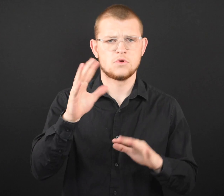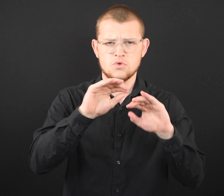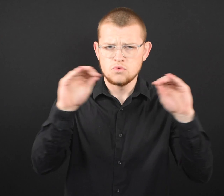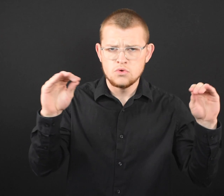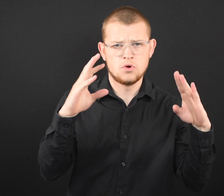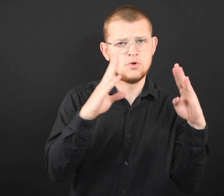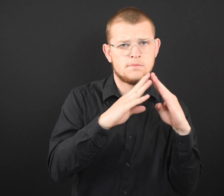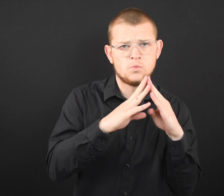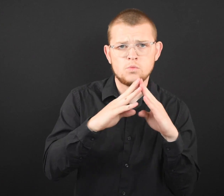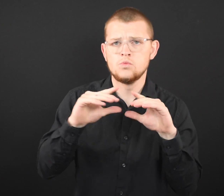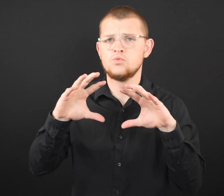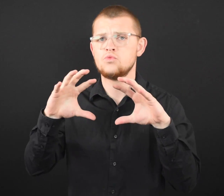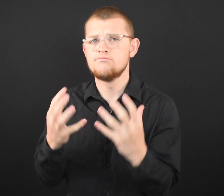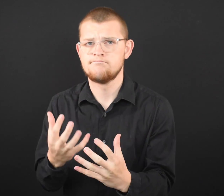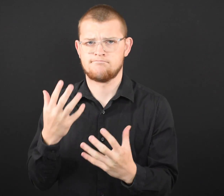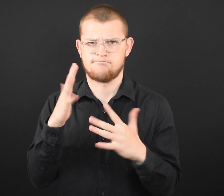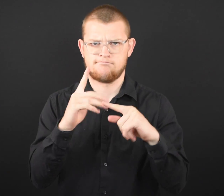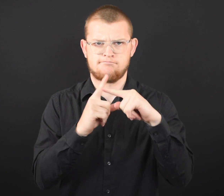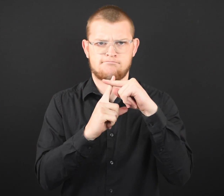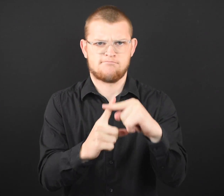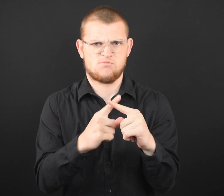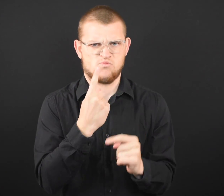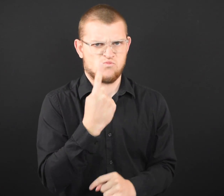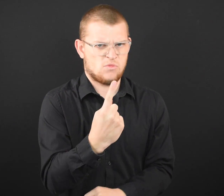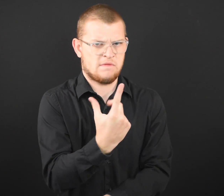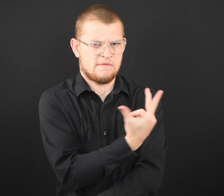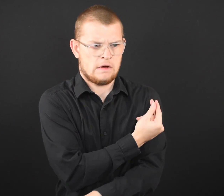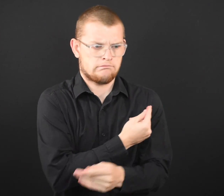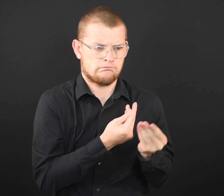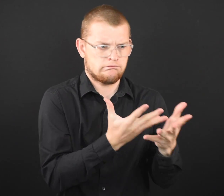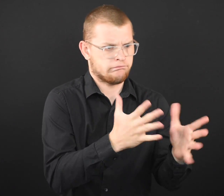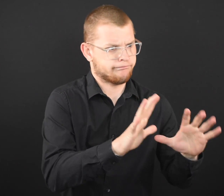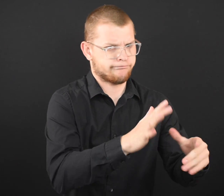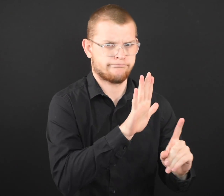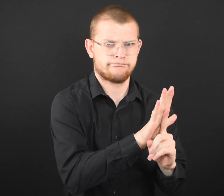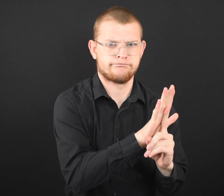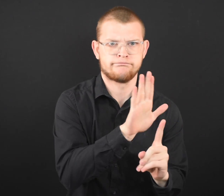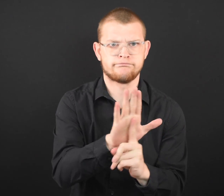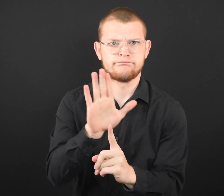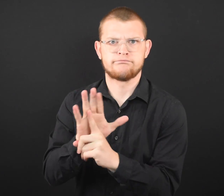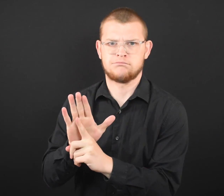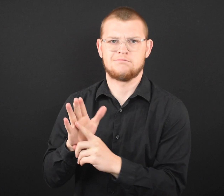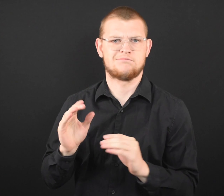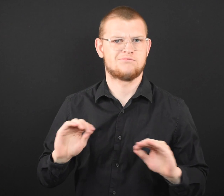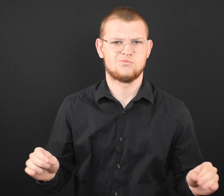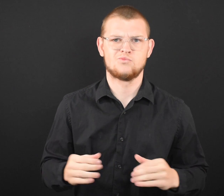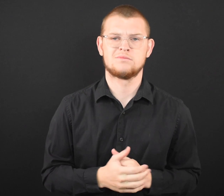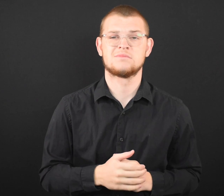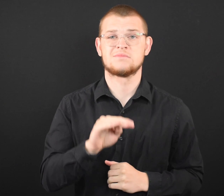Minnesota is distributing all three COVID-19 vaccines widely to all vaccine providers: